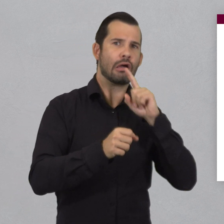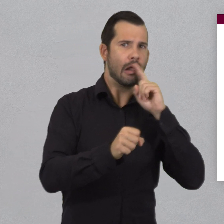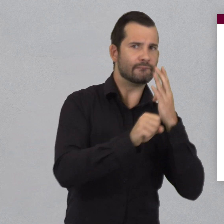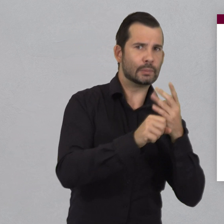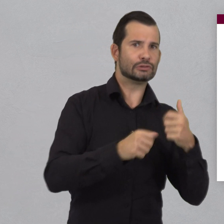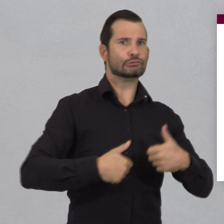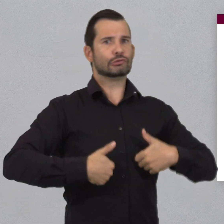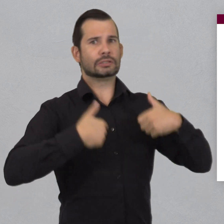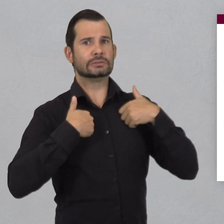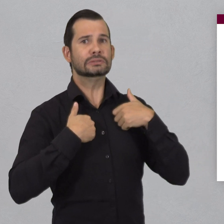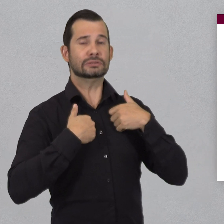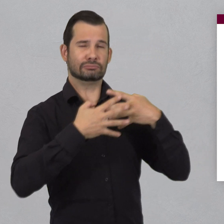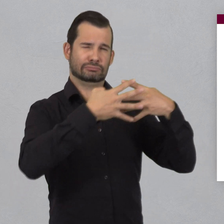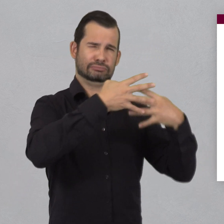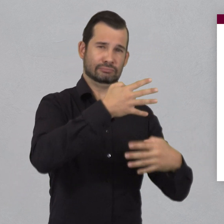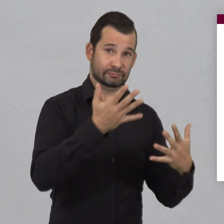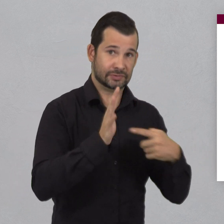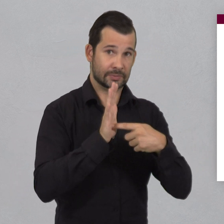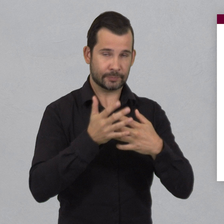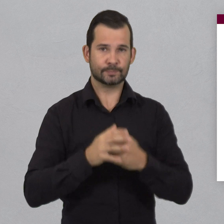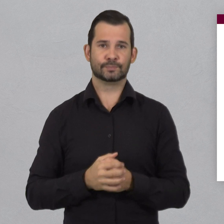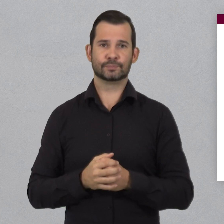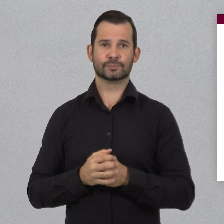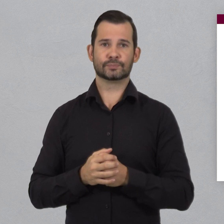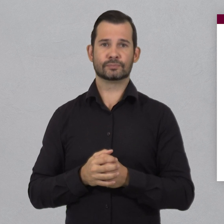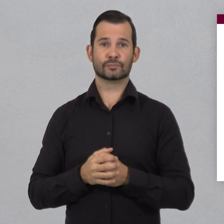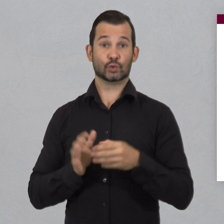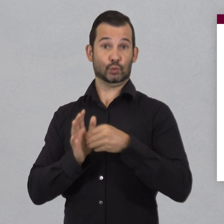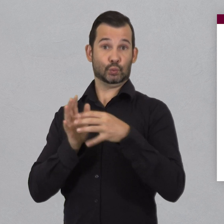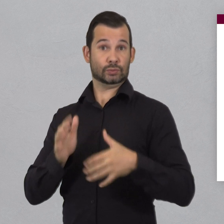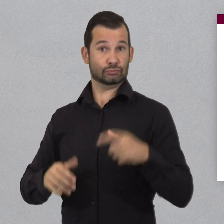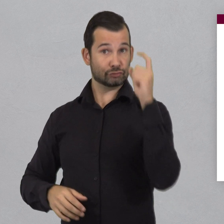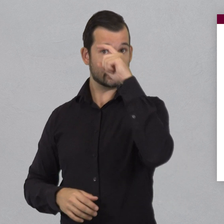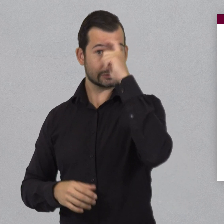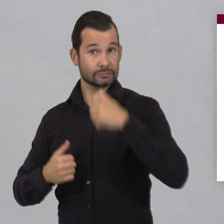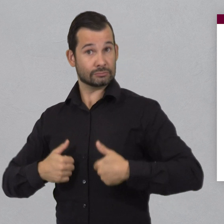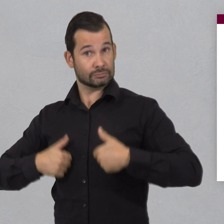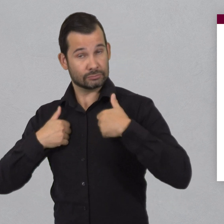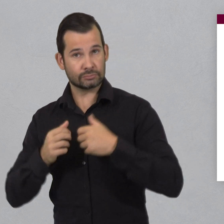member for a letter of confirmation of residence: · A student residence